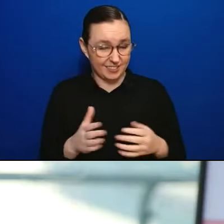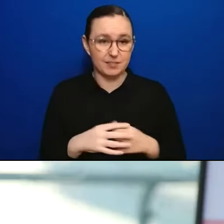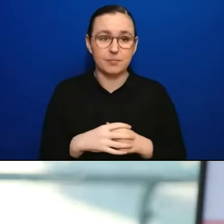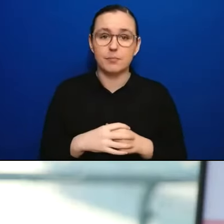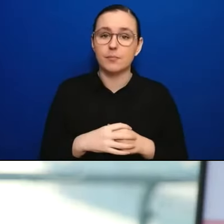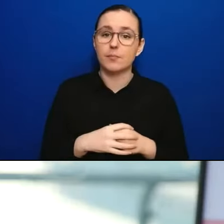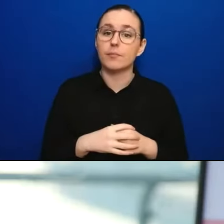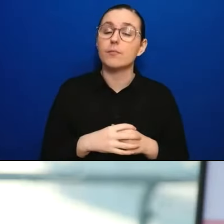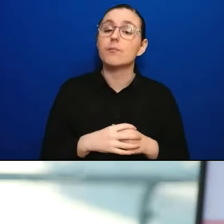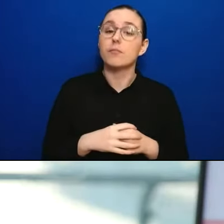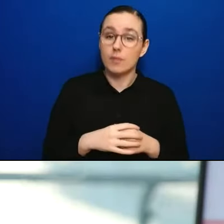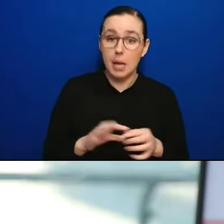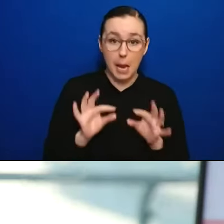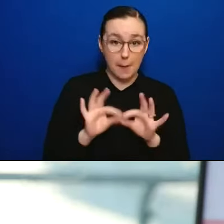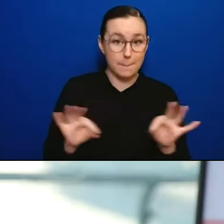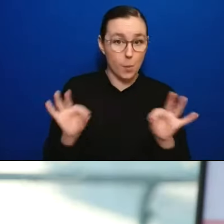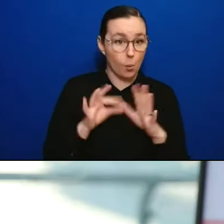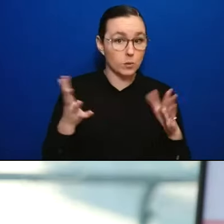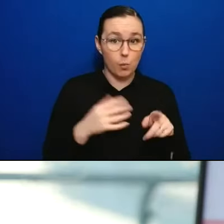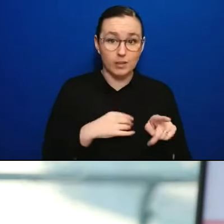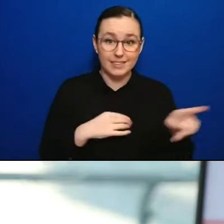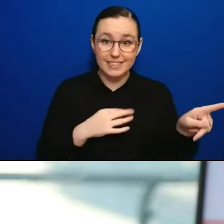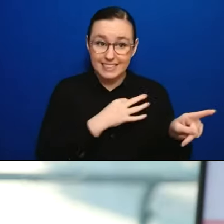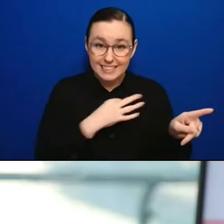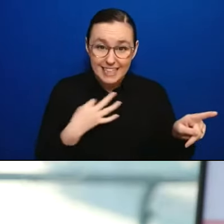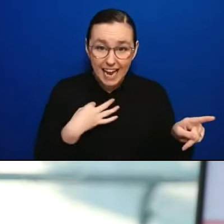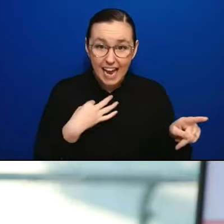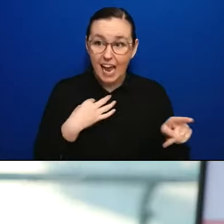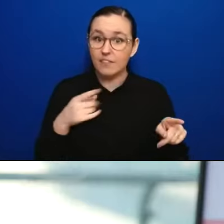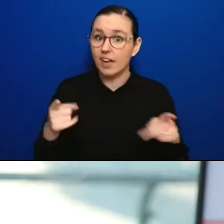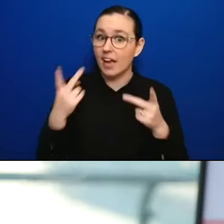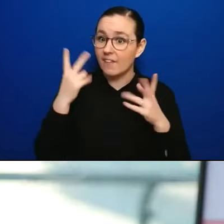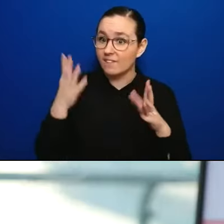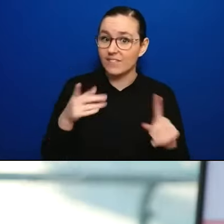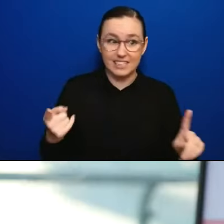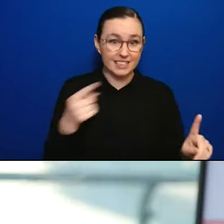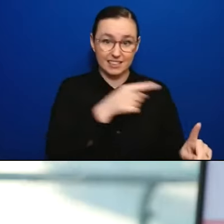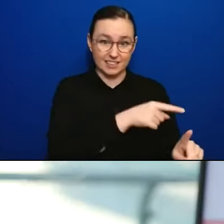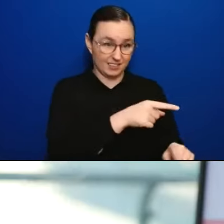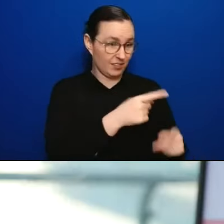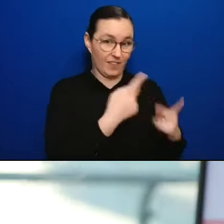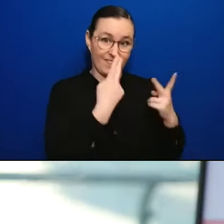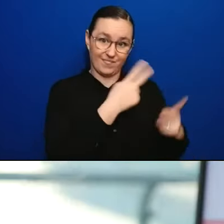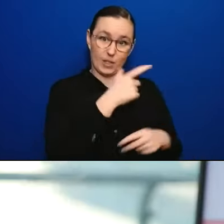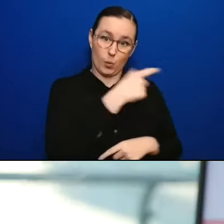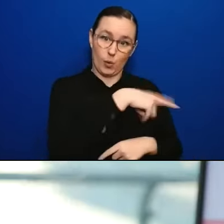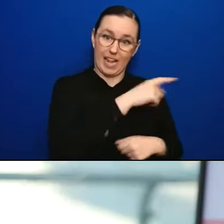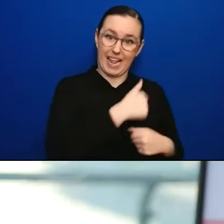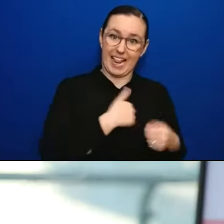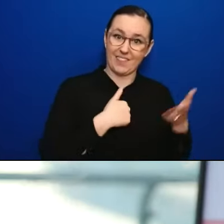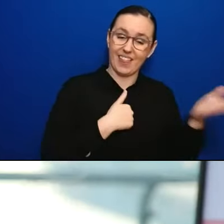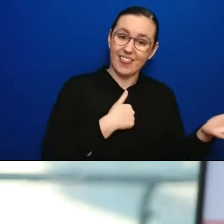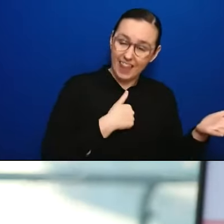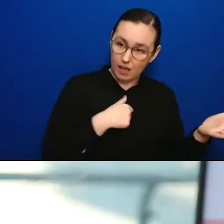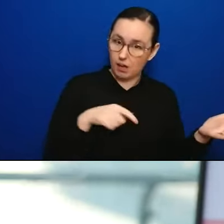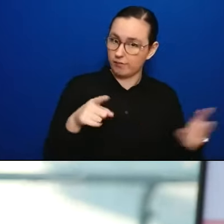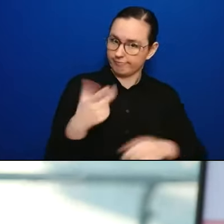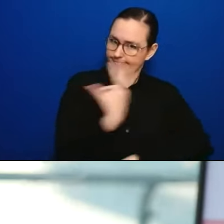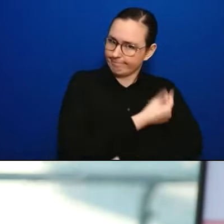reducing the numbers of visitors. It's important that the